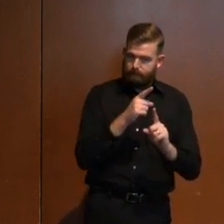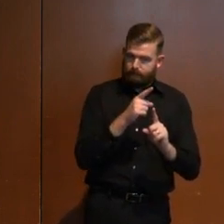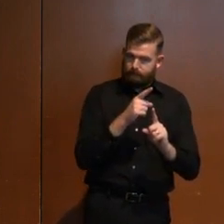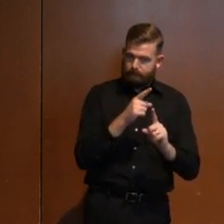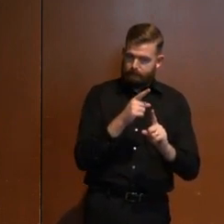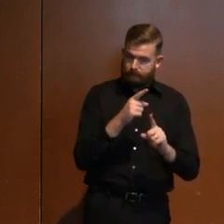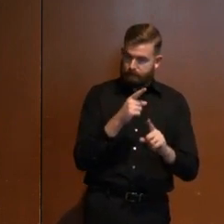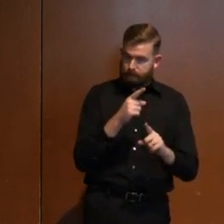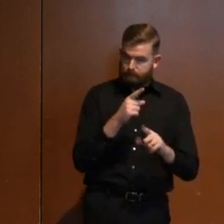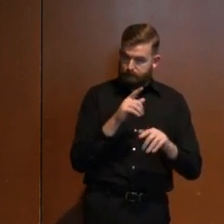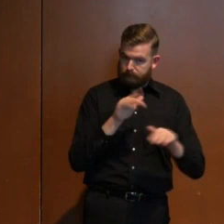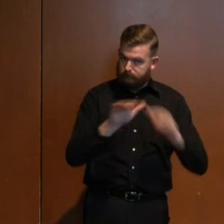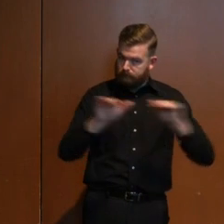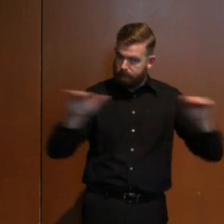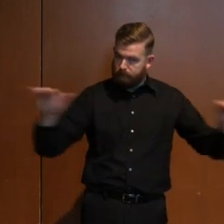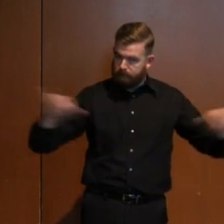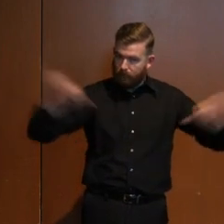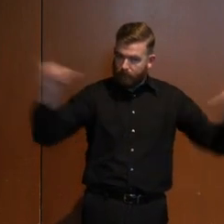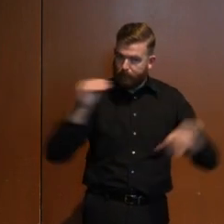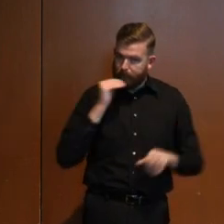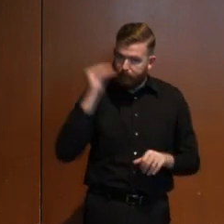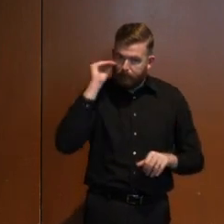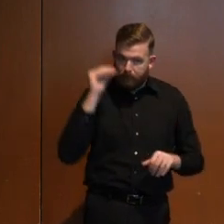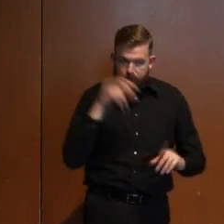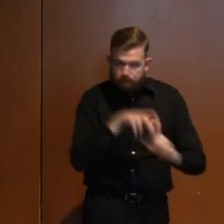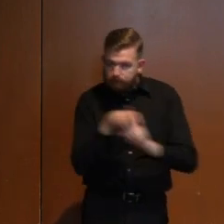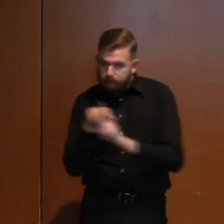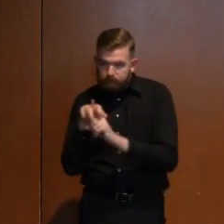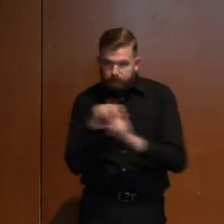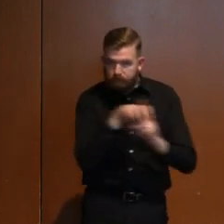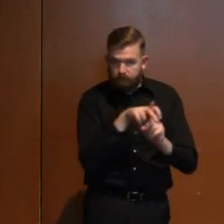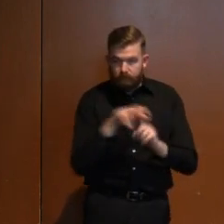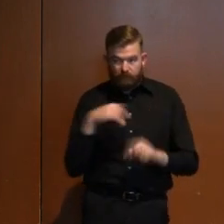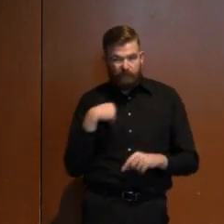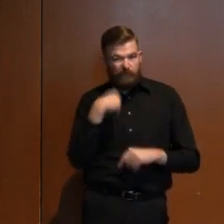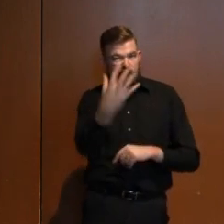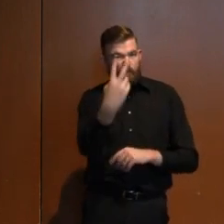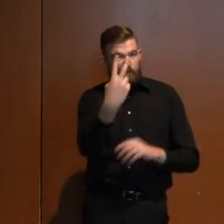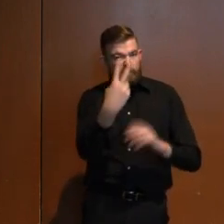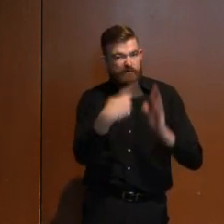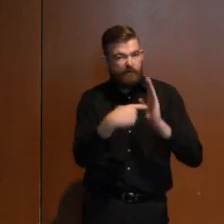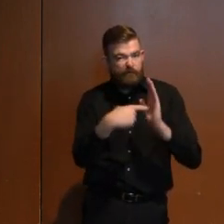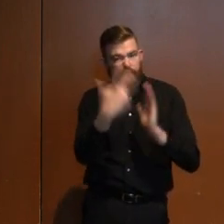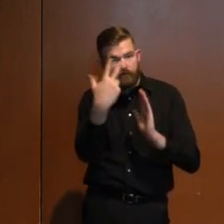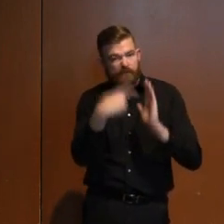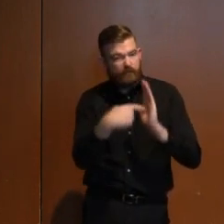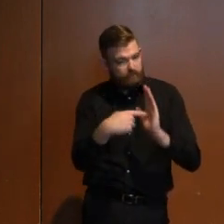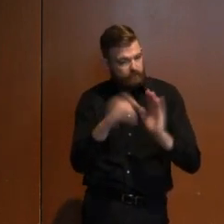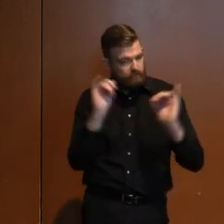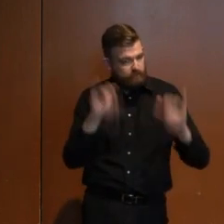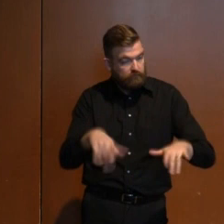GENERALLY REMIND FOLKS BUT TO GIVE YOU, TWO OR THREE AS WE'VE DONE TODAY EXPLICIT EXAMPLES I HOPE WE HAVE NONE GOING FORWARD.